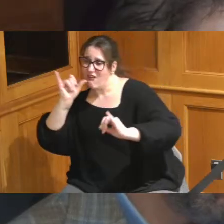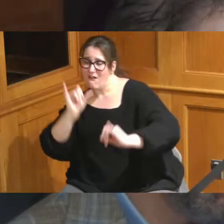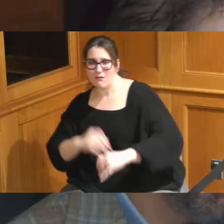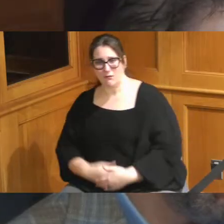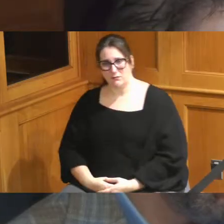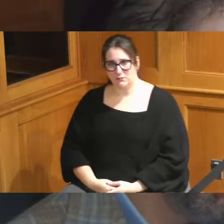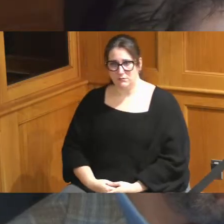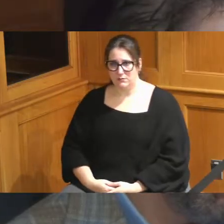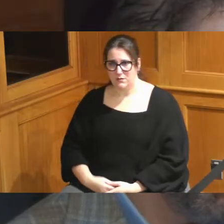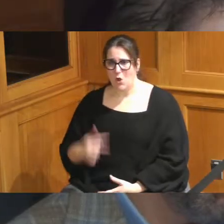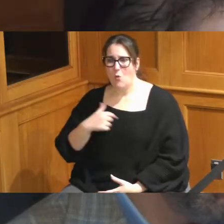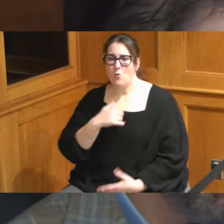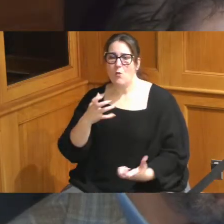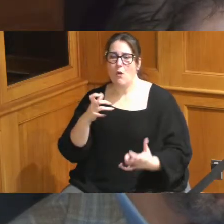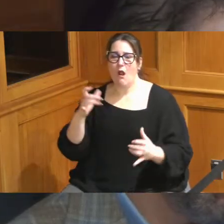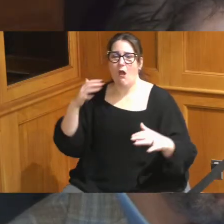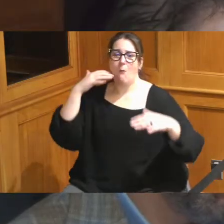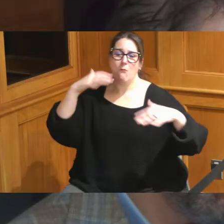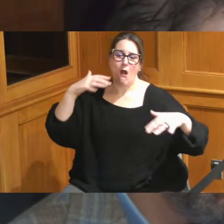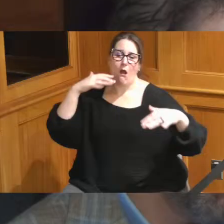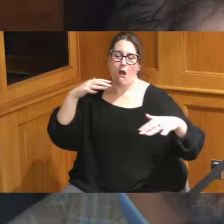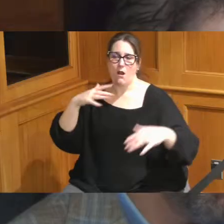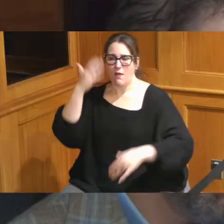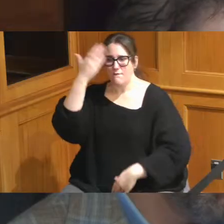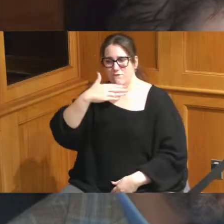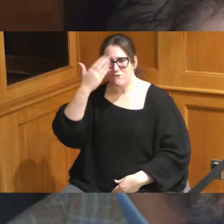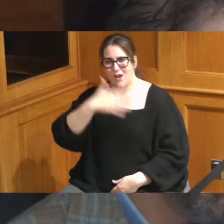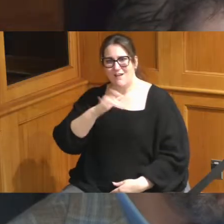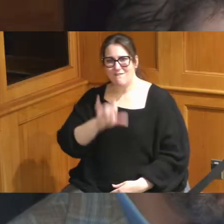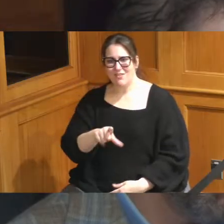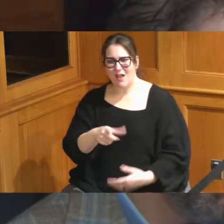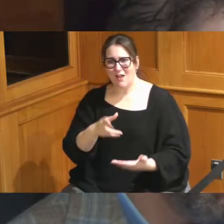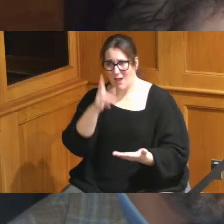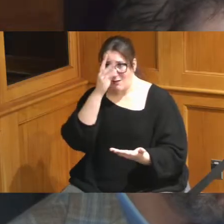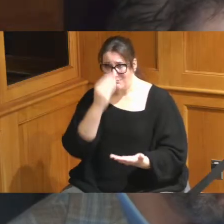you know, fall out in front of the Freedom Center. I'm just going to be honest with you.